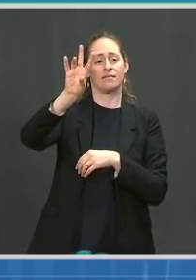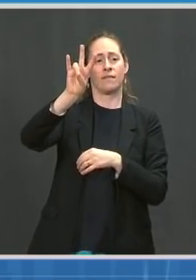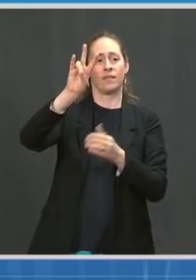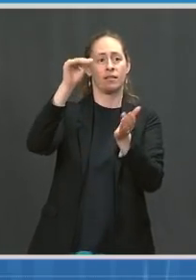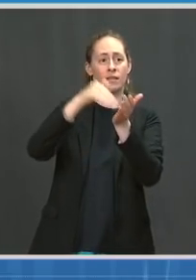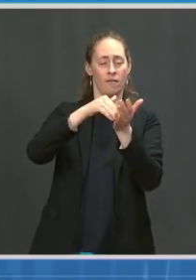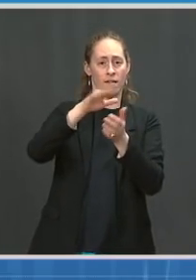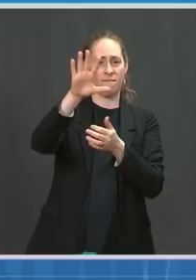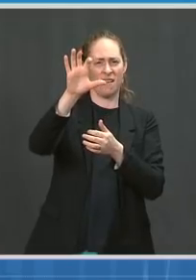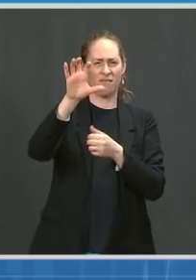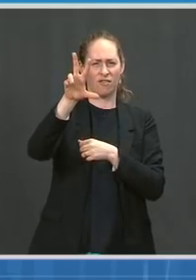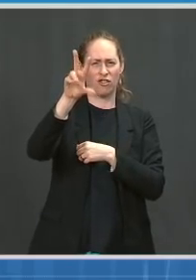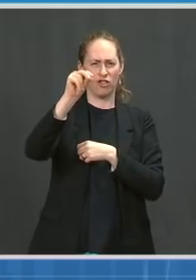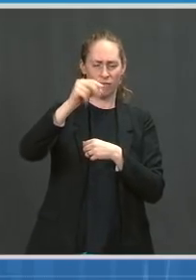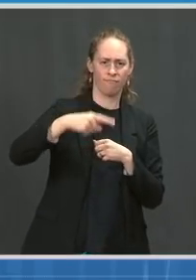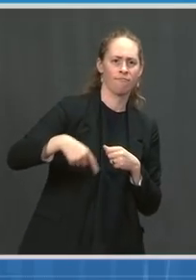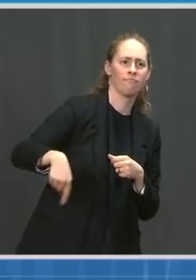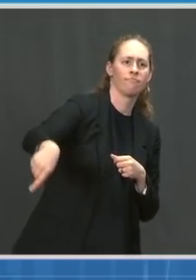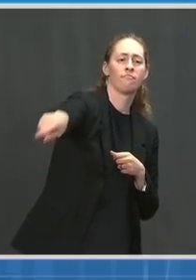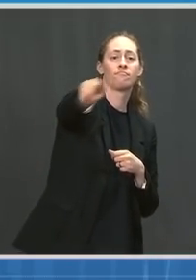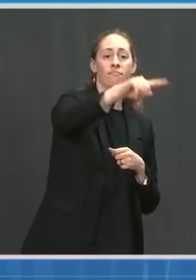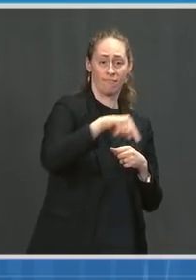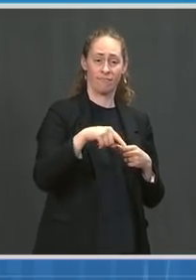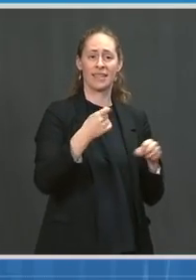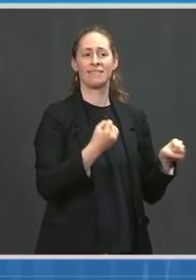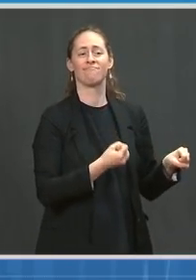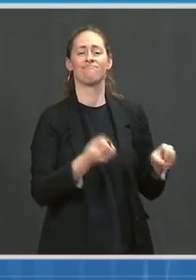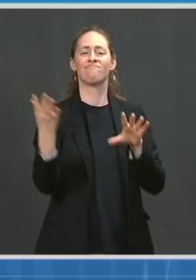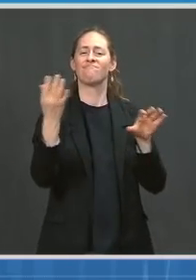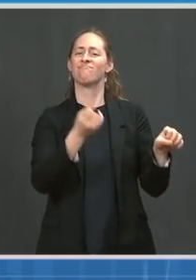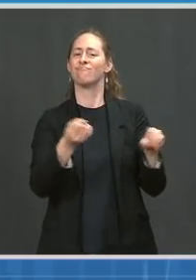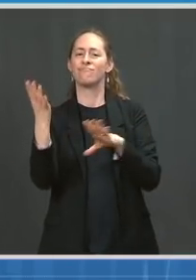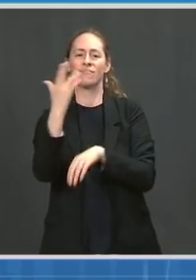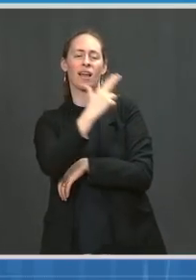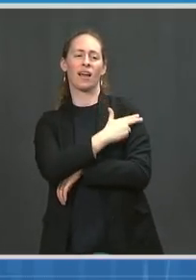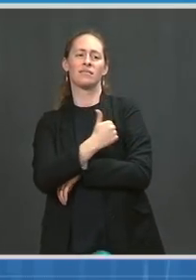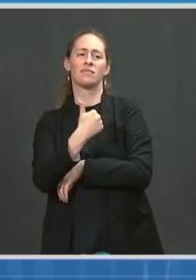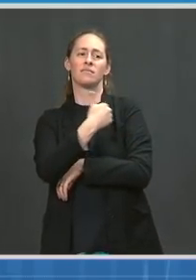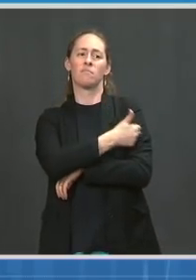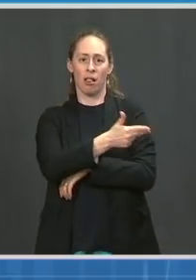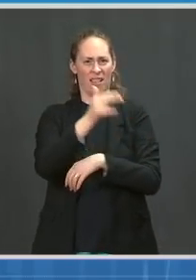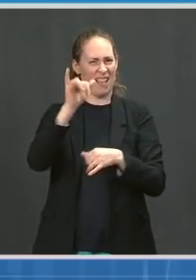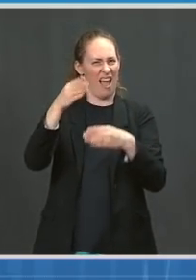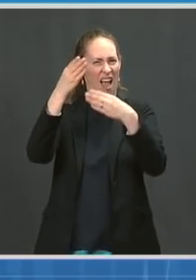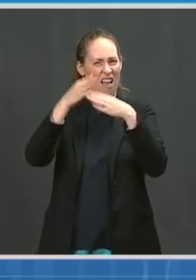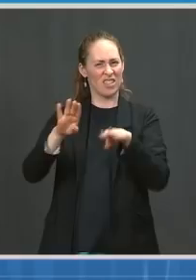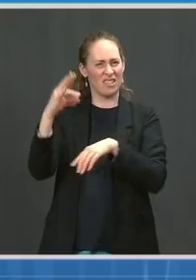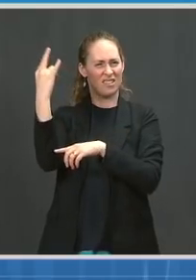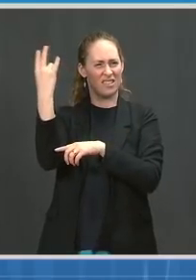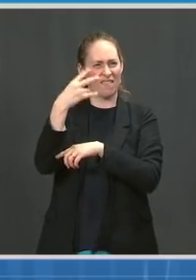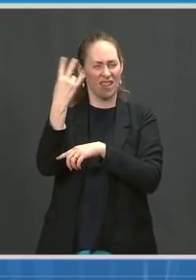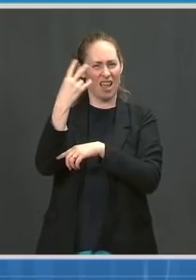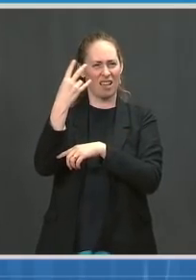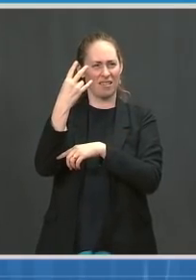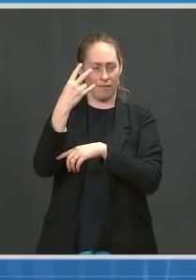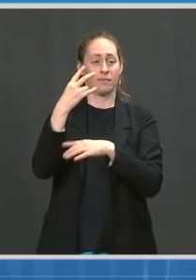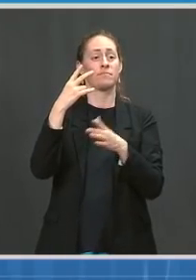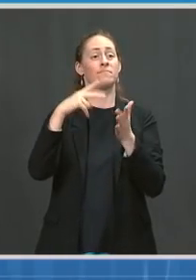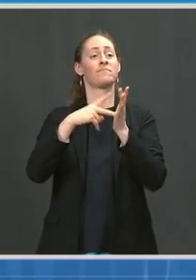Hospital admissions also continue to increase. The most recent seven-day average -- a little over 5,400 admissions per day --